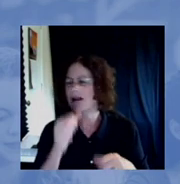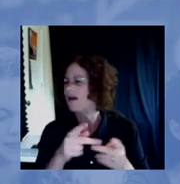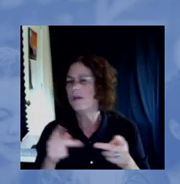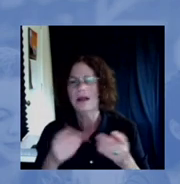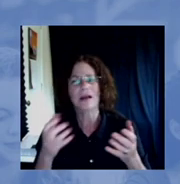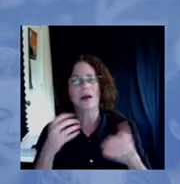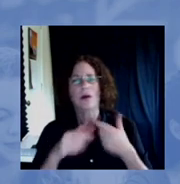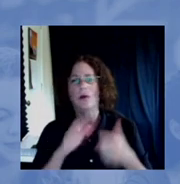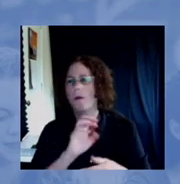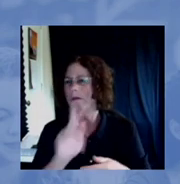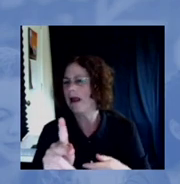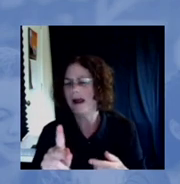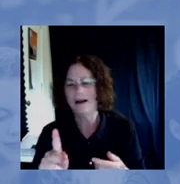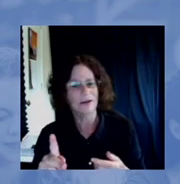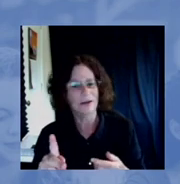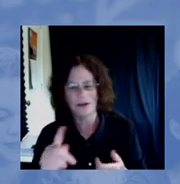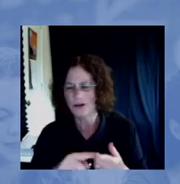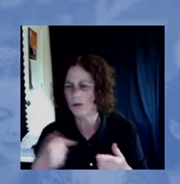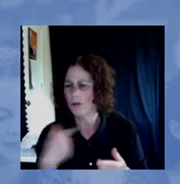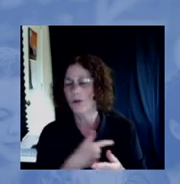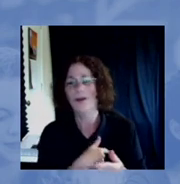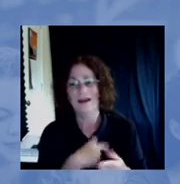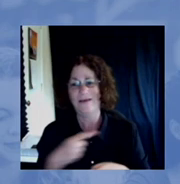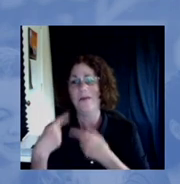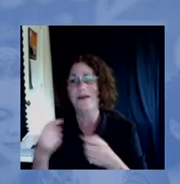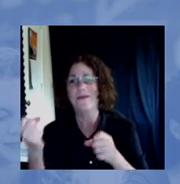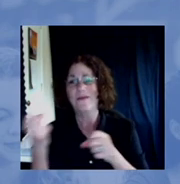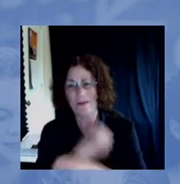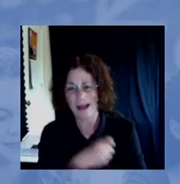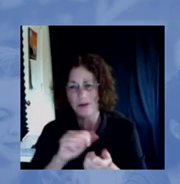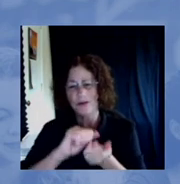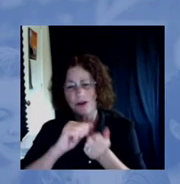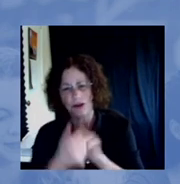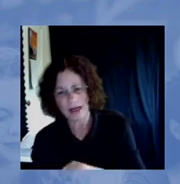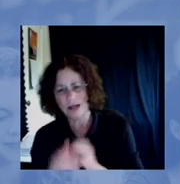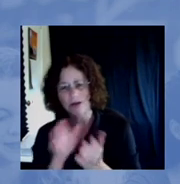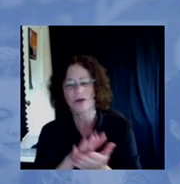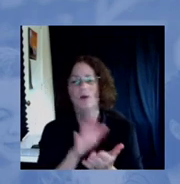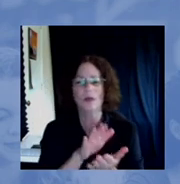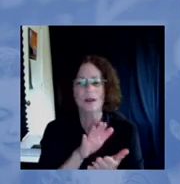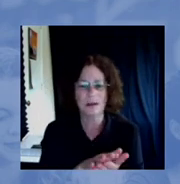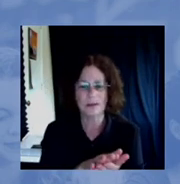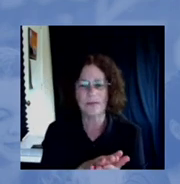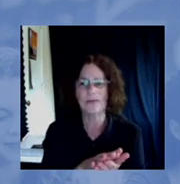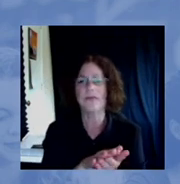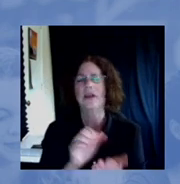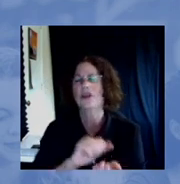BECAUSE WE'VE ALL BEEN FIGHTING TO TRANSFORM SCHOOLS, TO CHANGE SCHOOLS, TO CHANGE OPPORTUNITIES